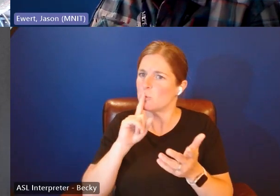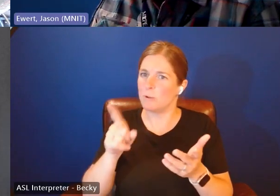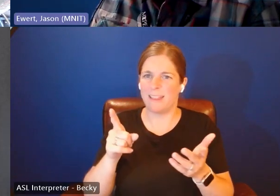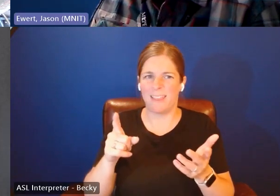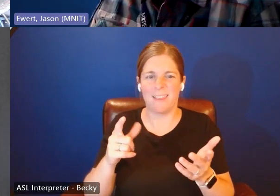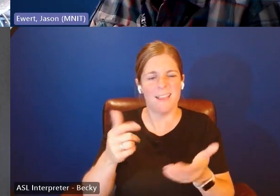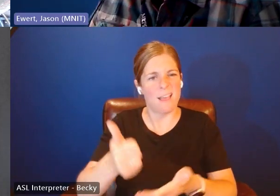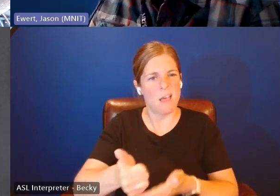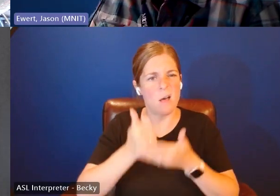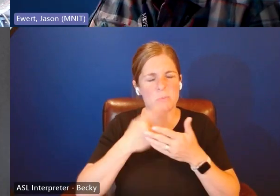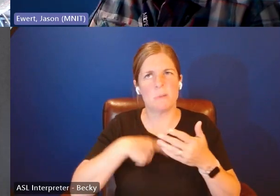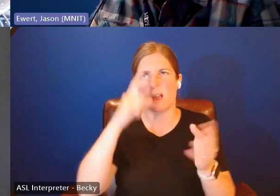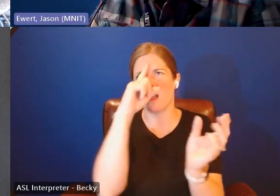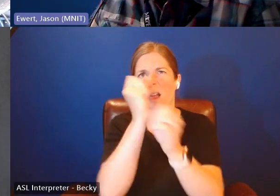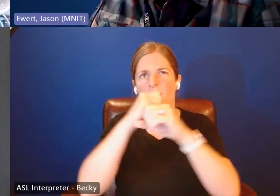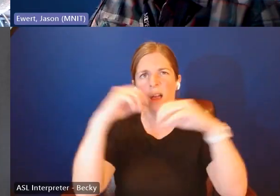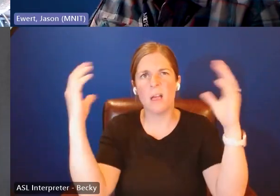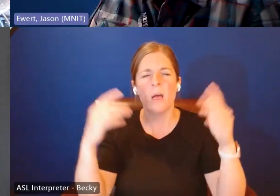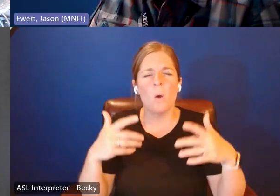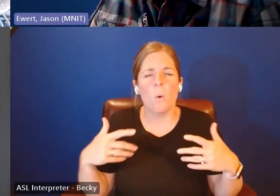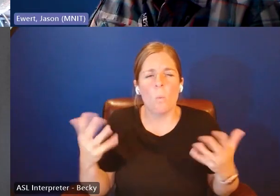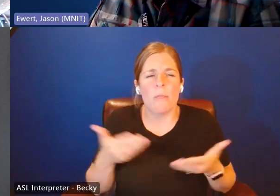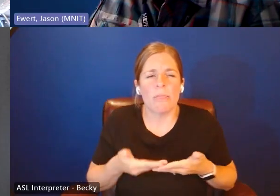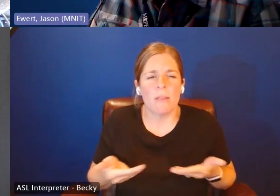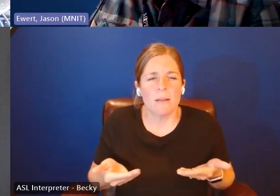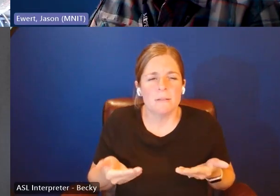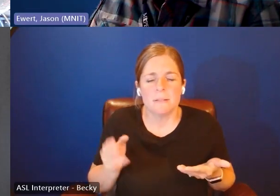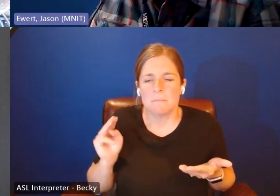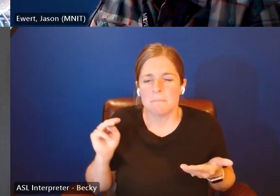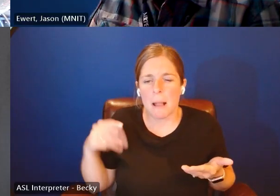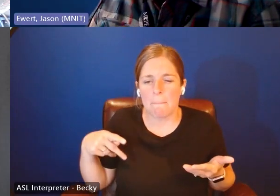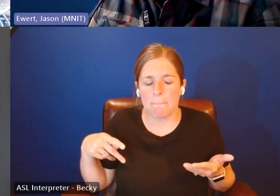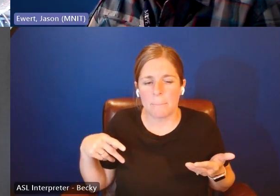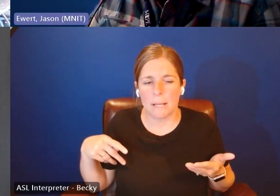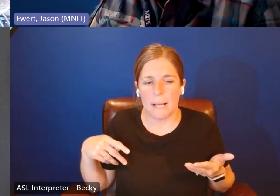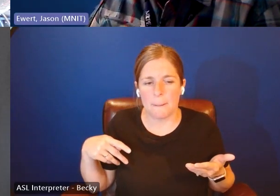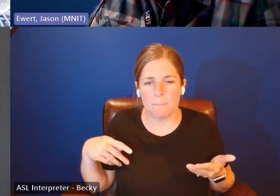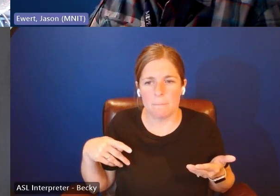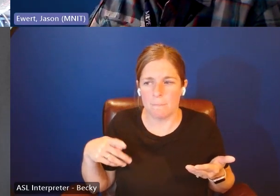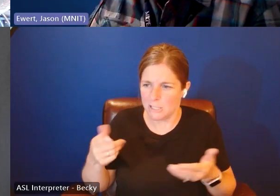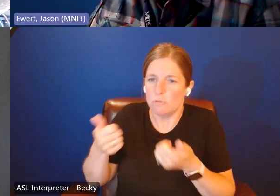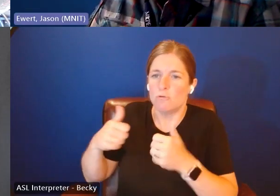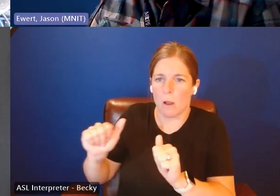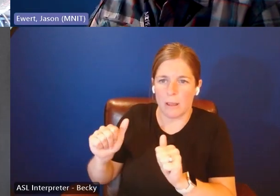of what kinds of things a map is trying to communicate.